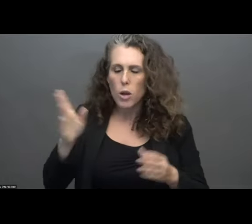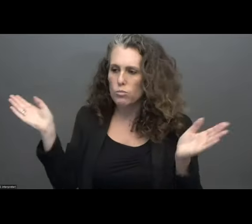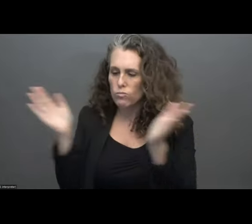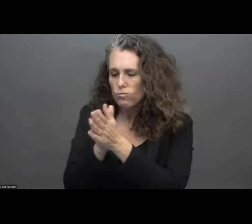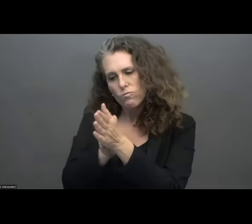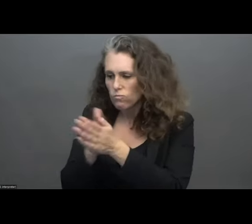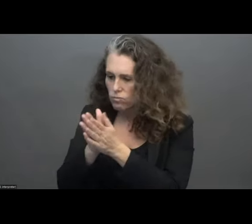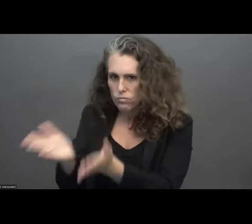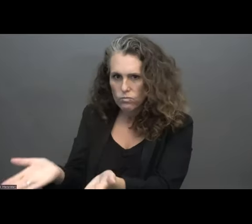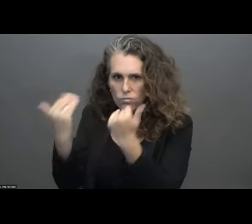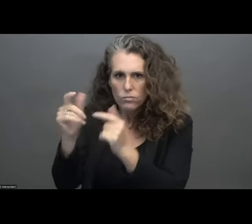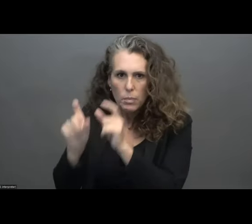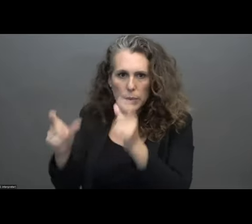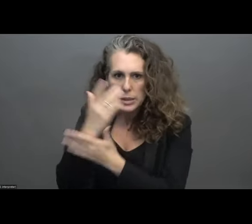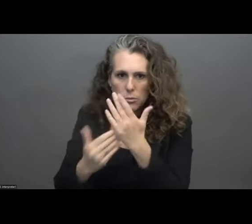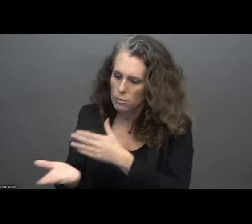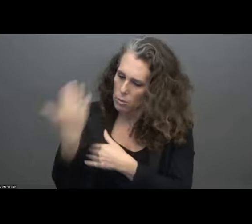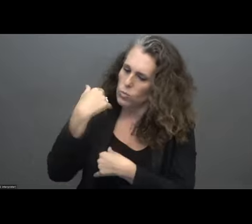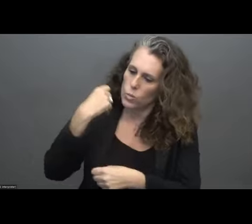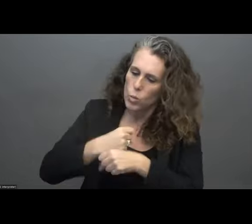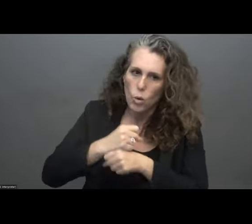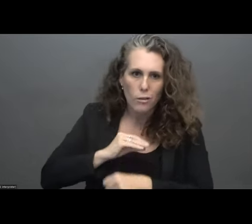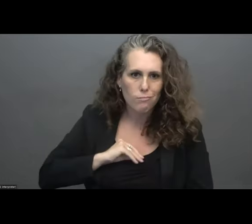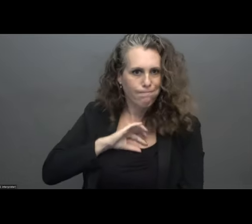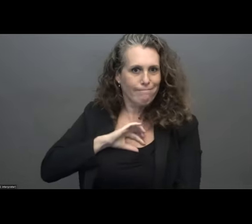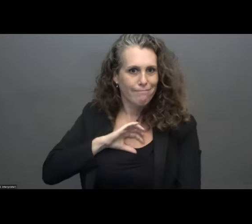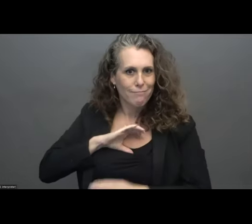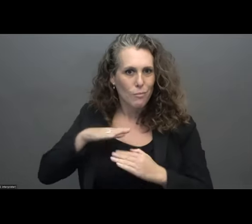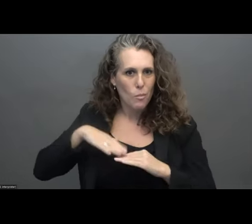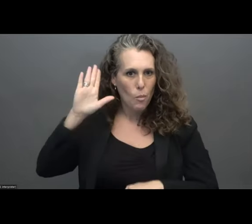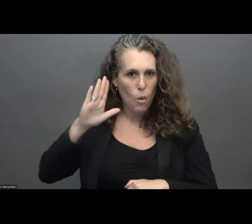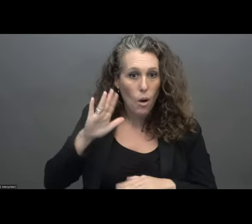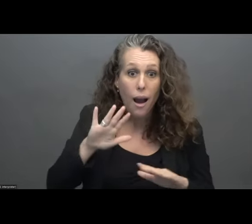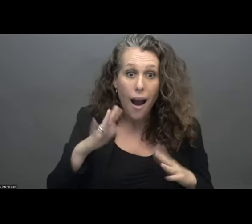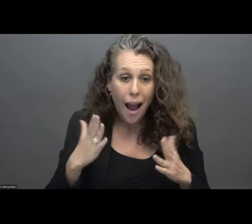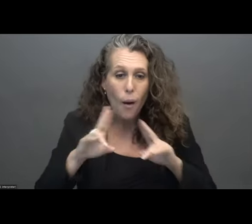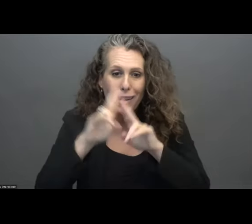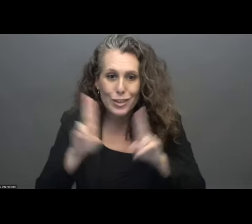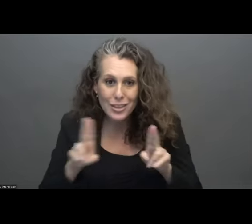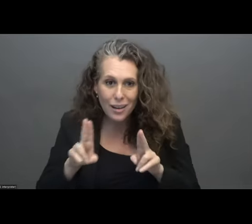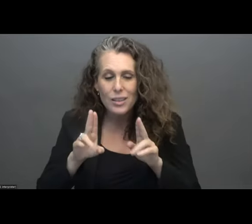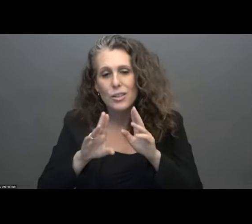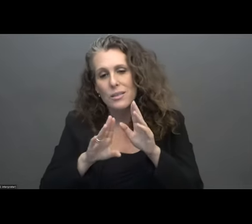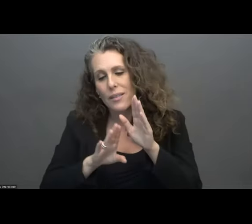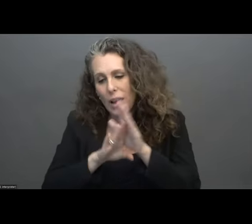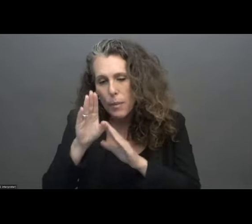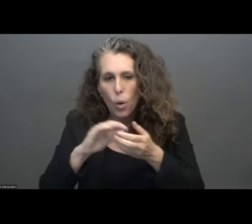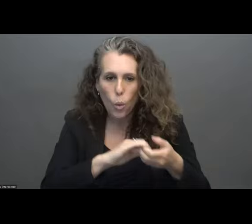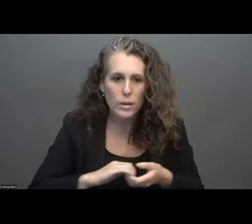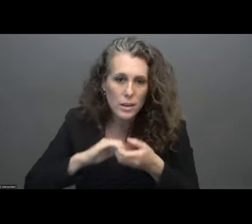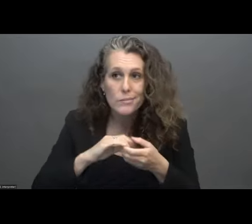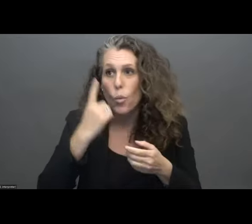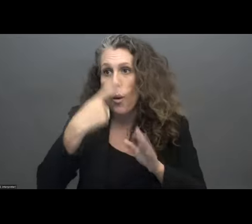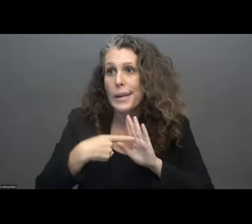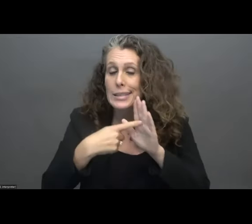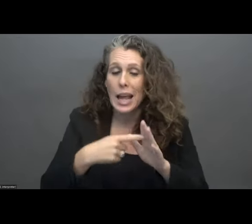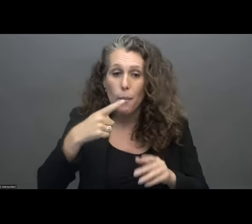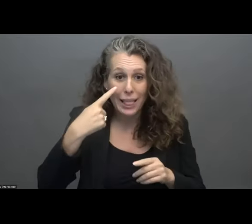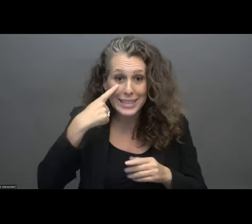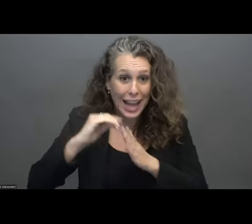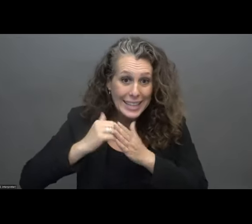with disabilities, by international development organizations such as sight savers International